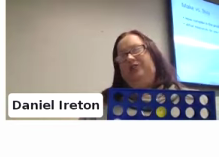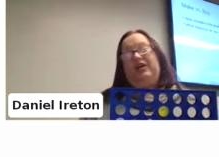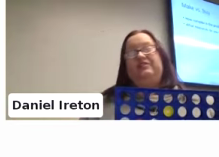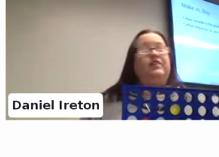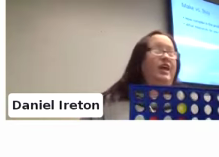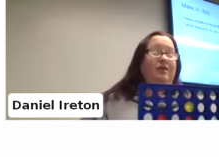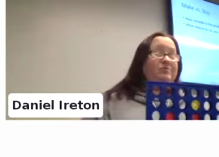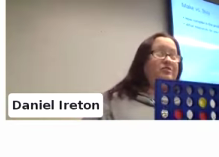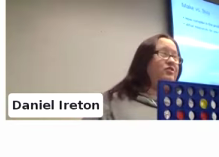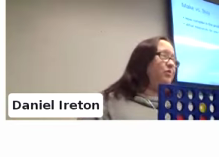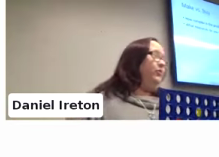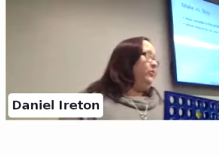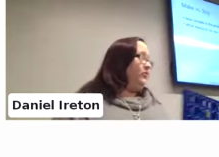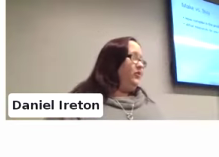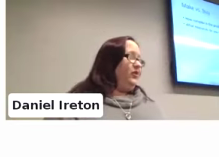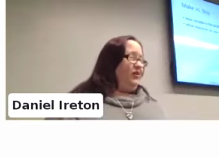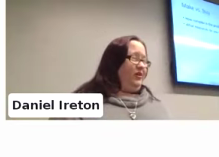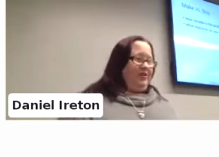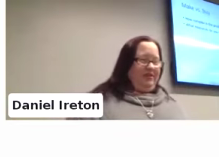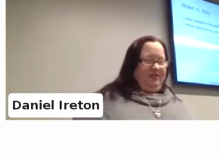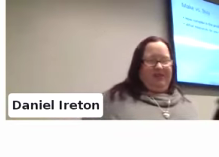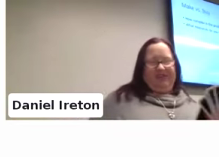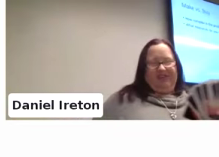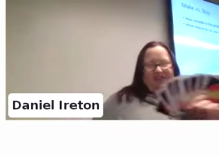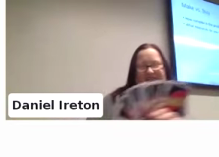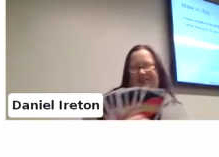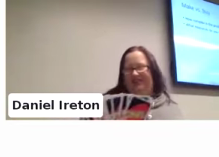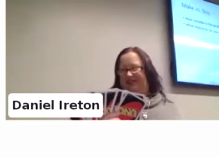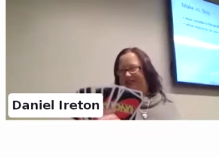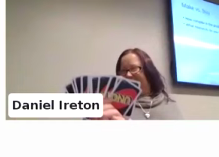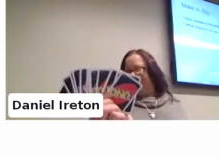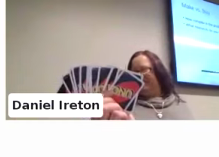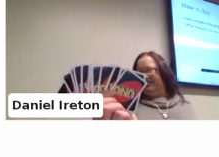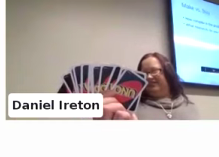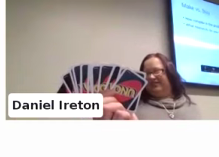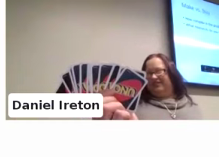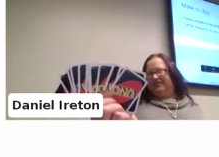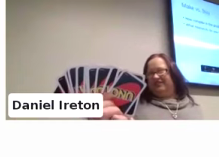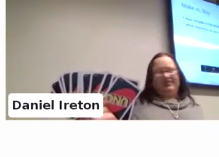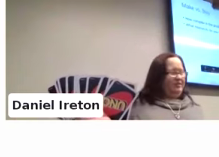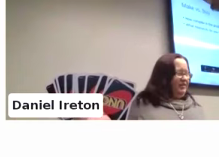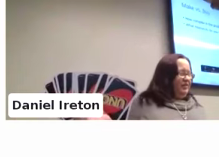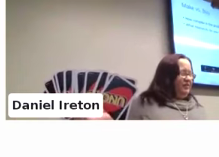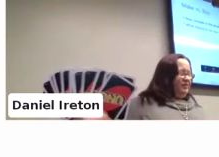All you got to do is drill hole.